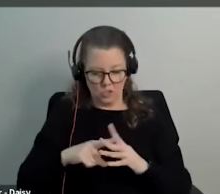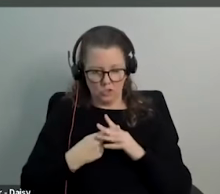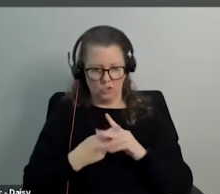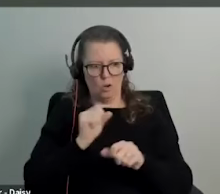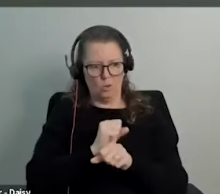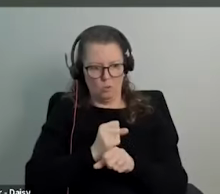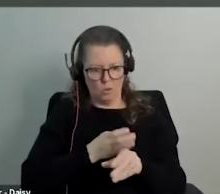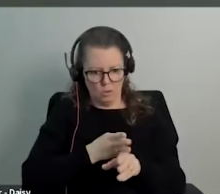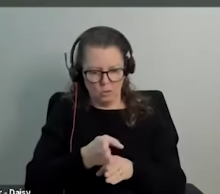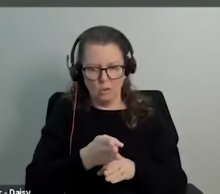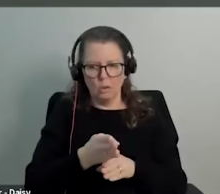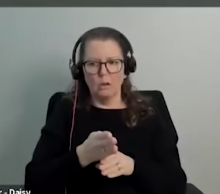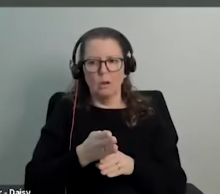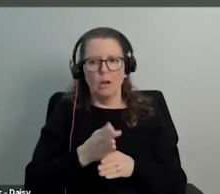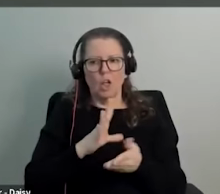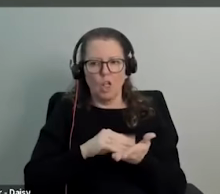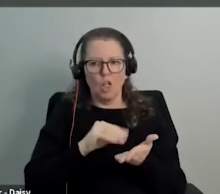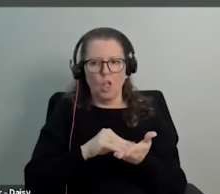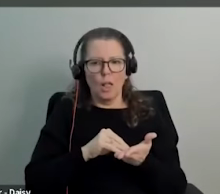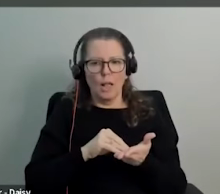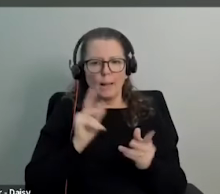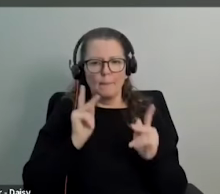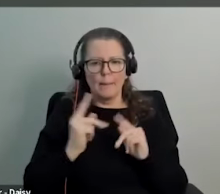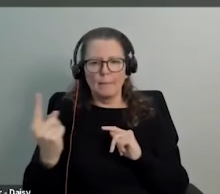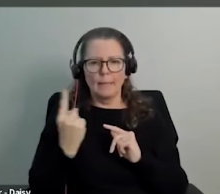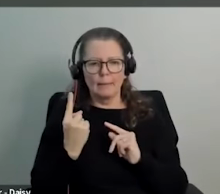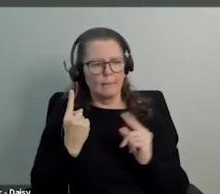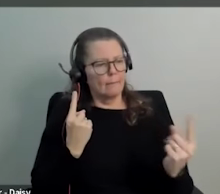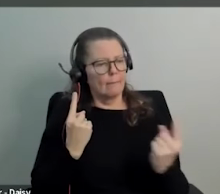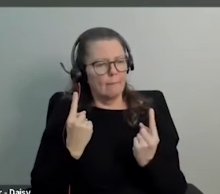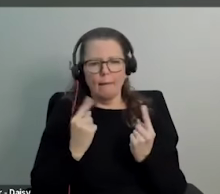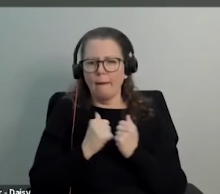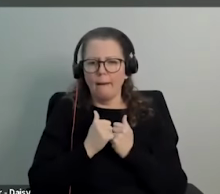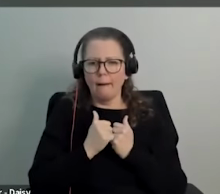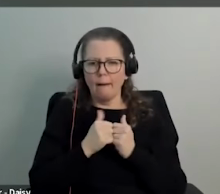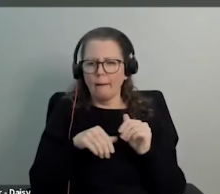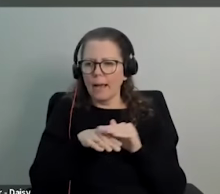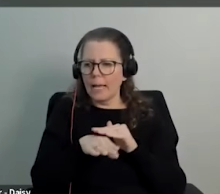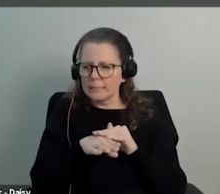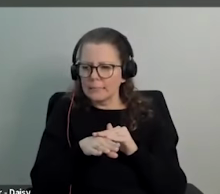I would get people then coming to me for assistance regarding access. You know, and so I think too,